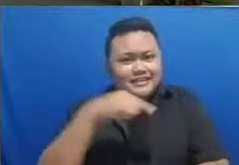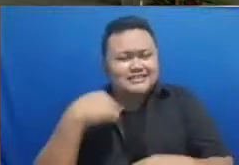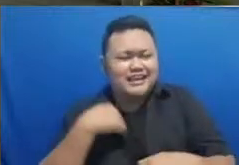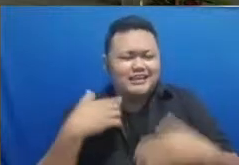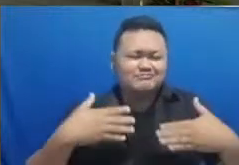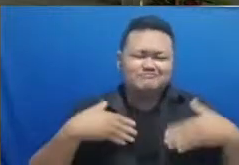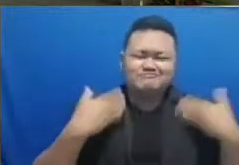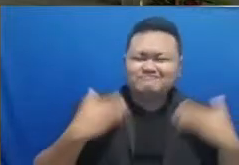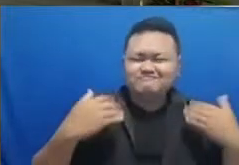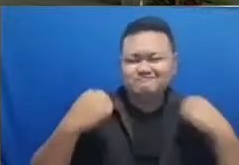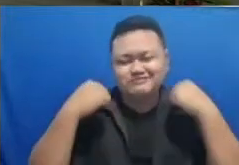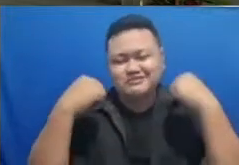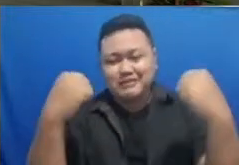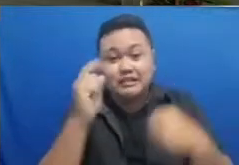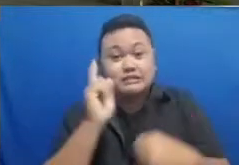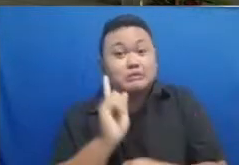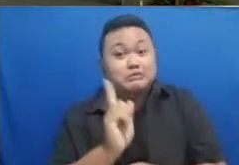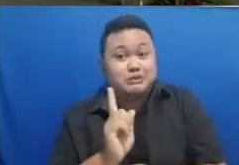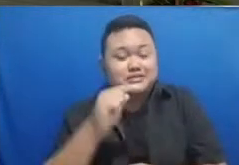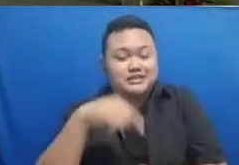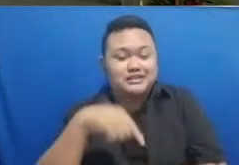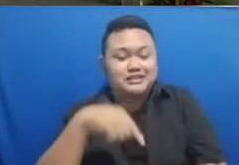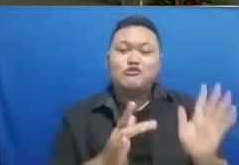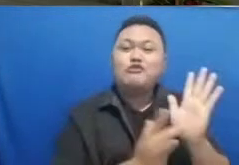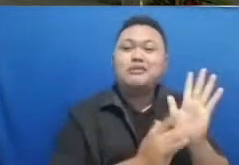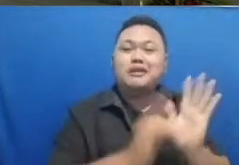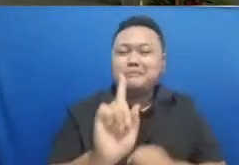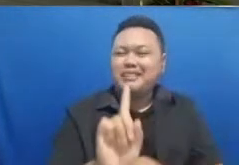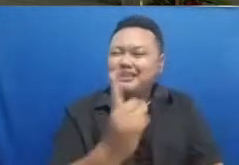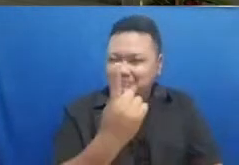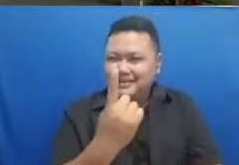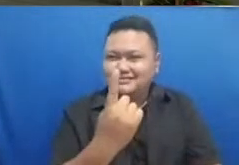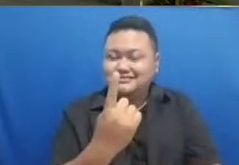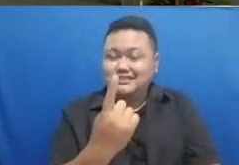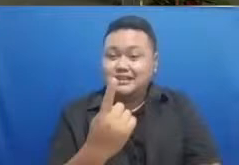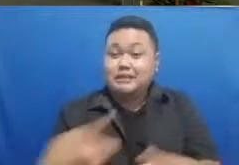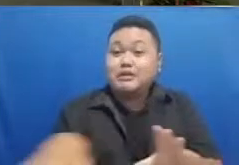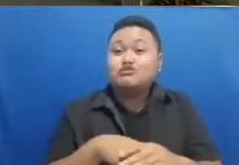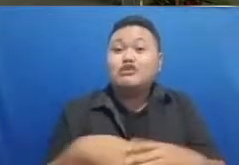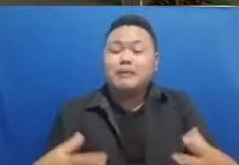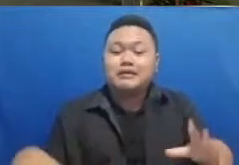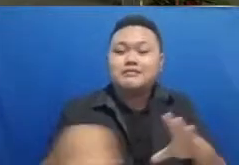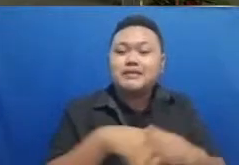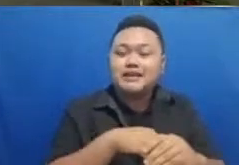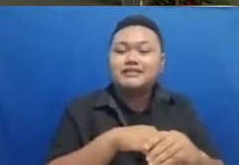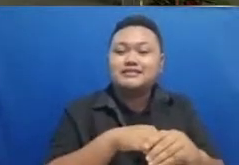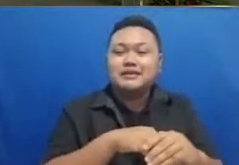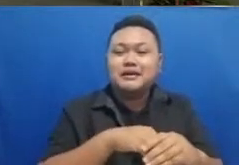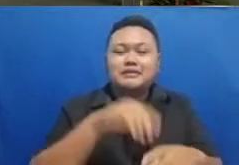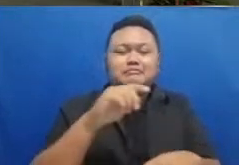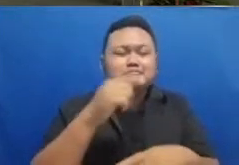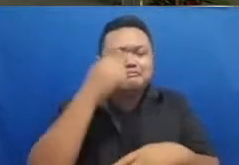this is the first webinar that is part of the synchronization of the first lesson of the teacher's learning